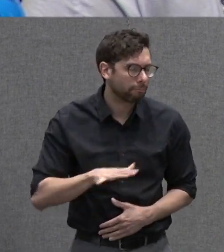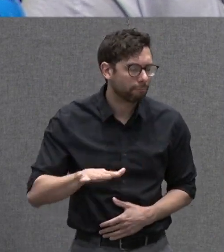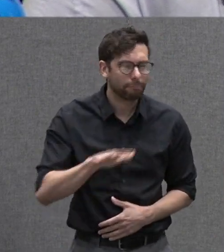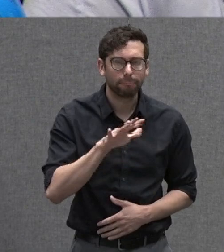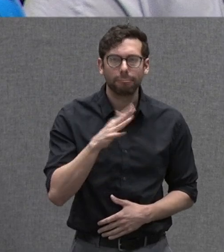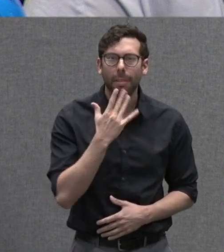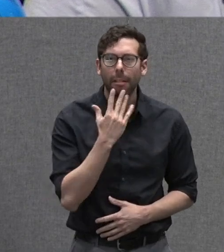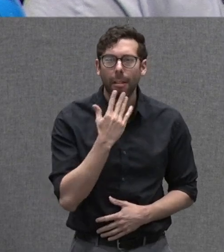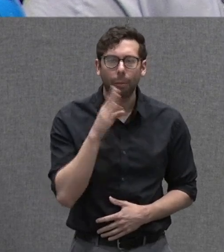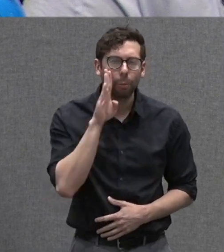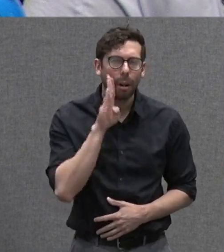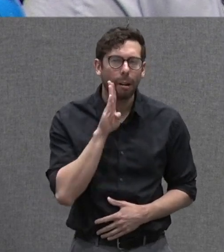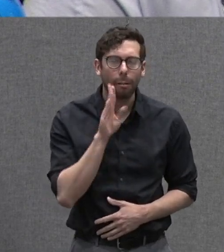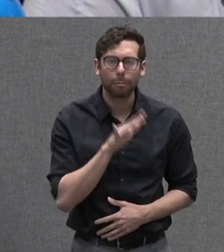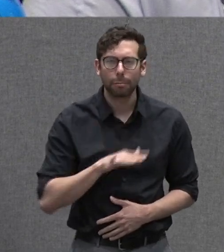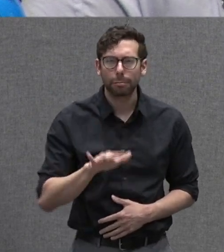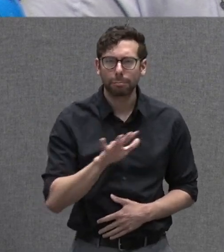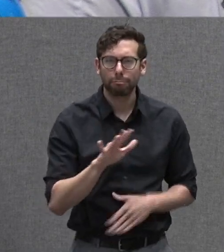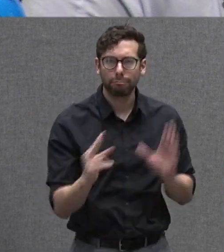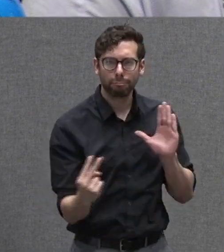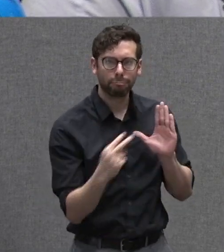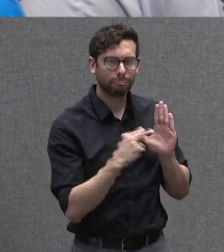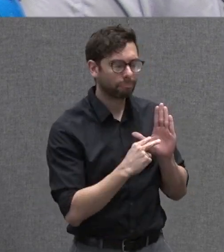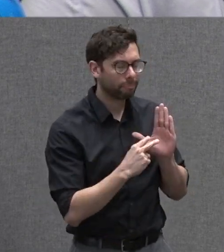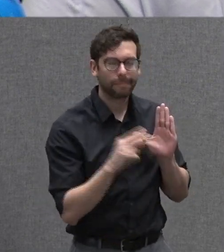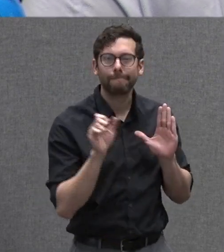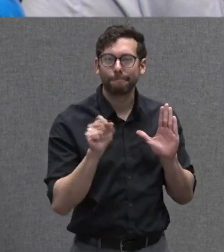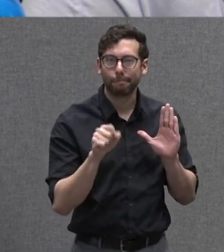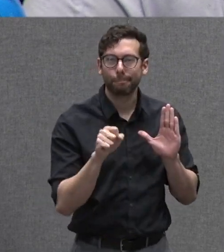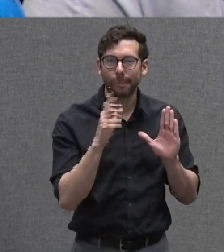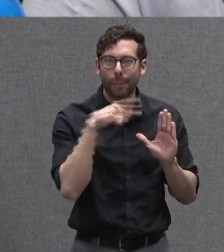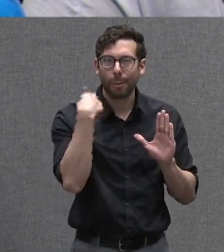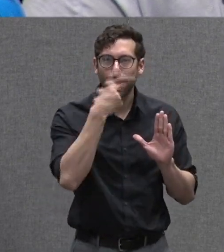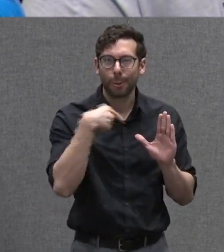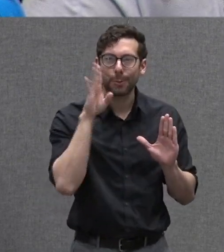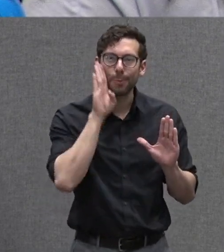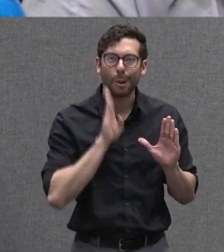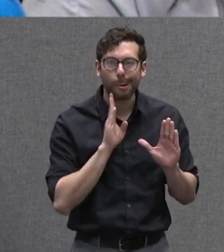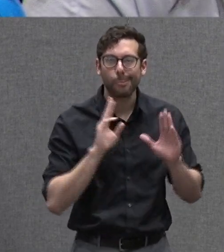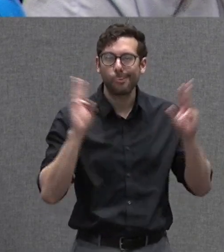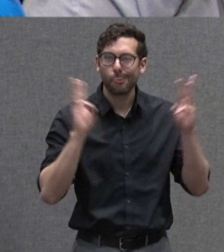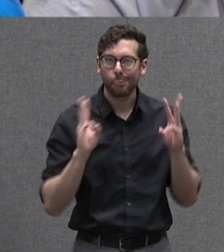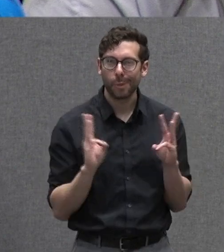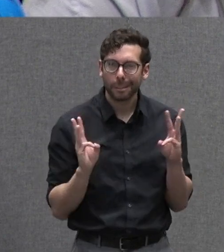It does look brown in the winter, when not a whole lot is growing,